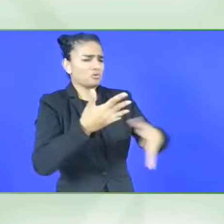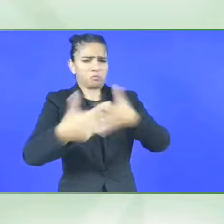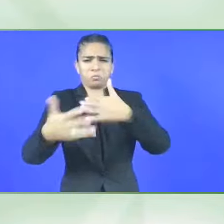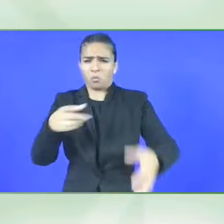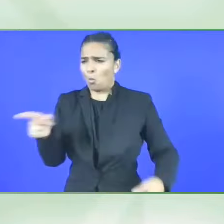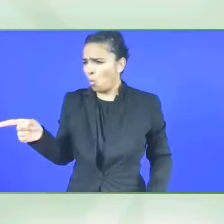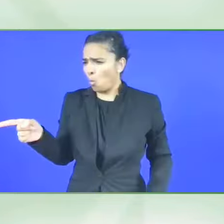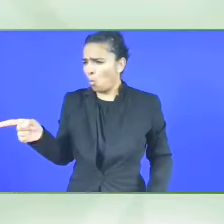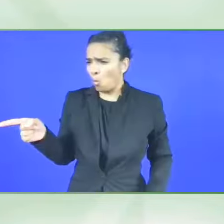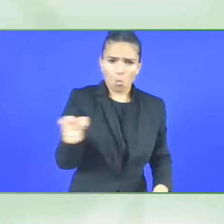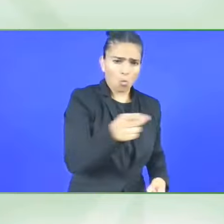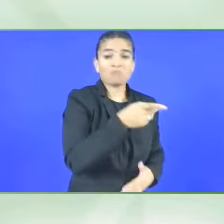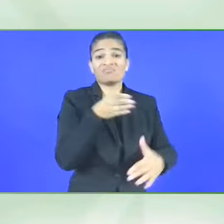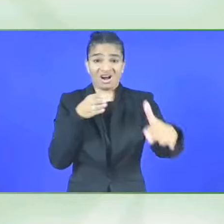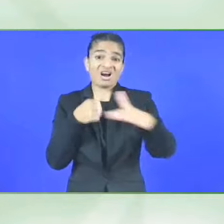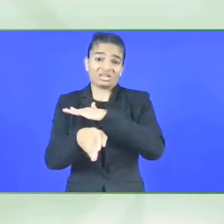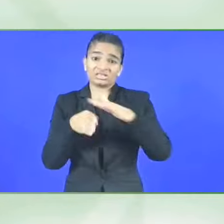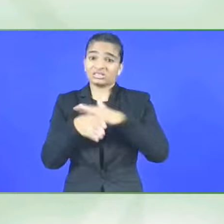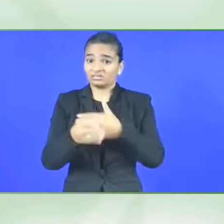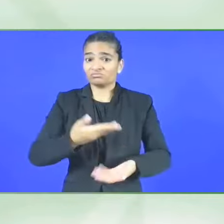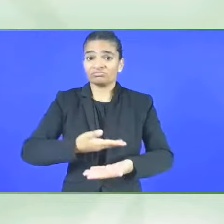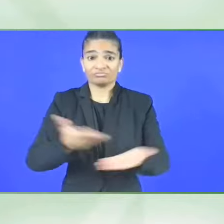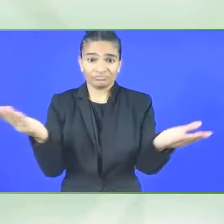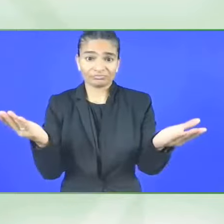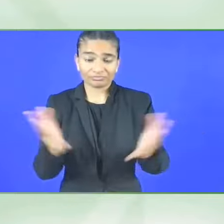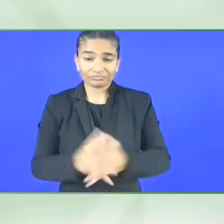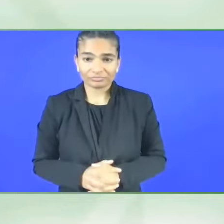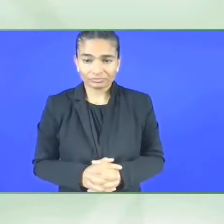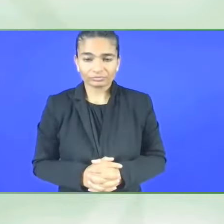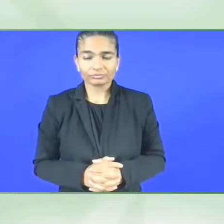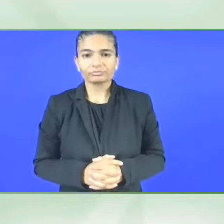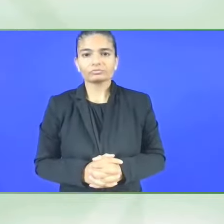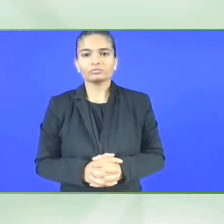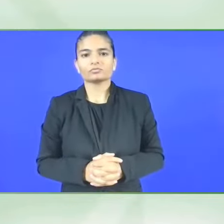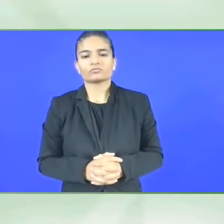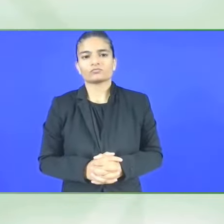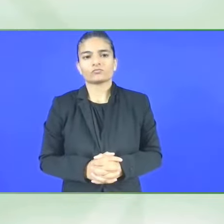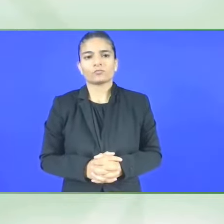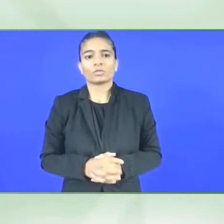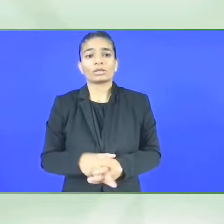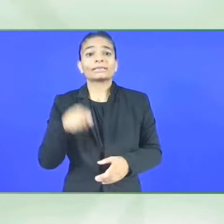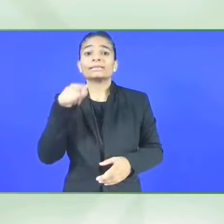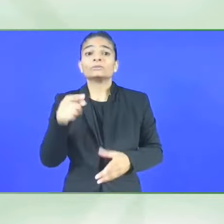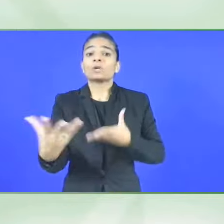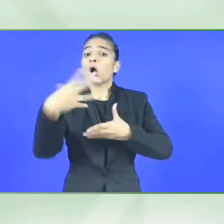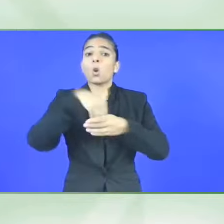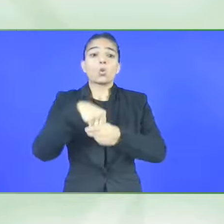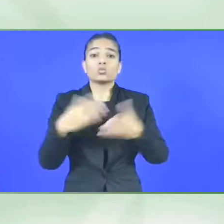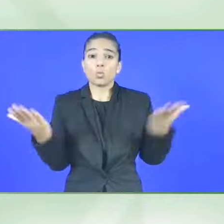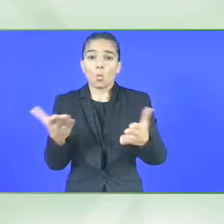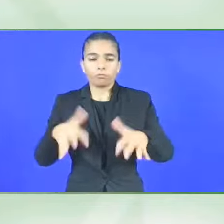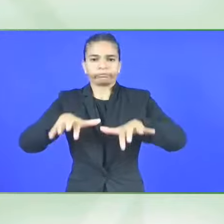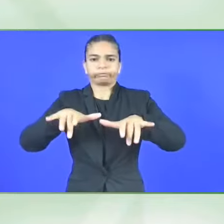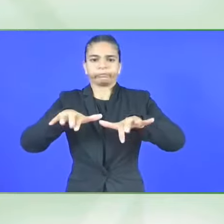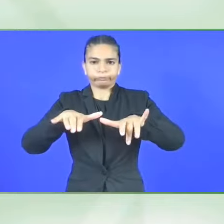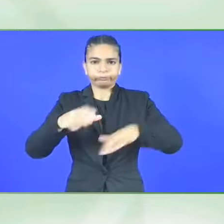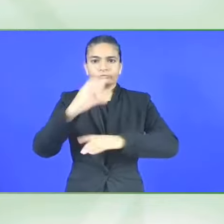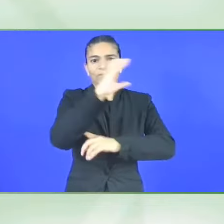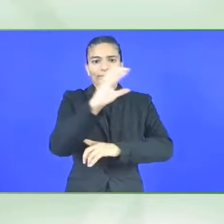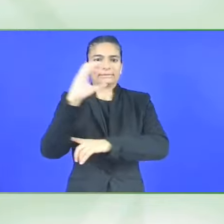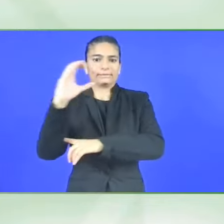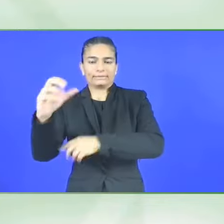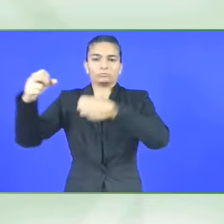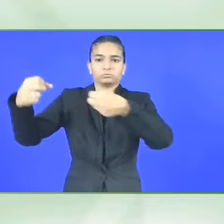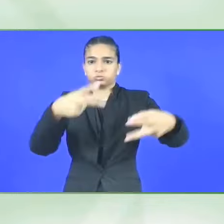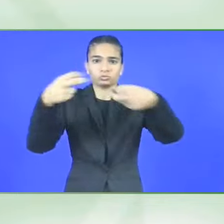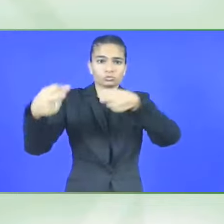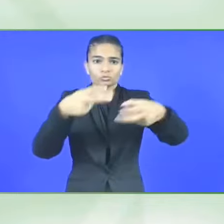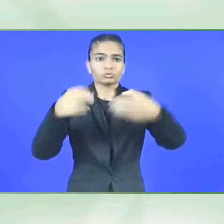As we focus our attention on article 30 today, of this Convention, which contains participation